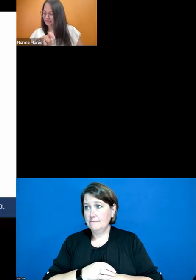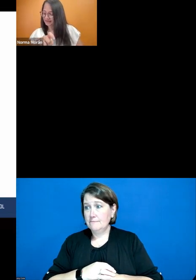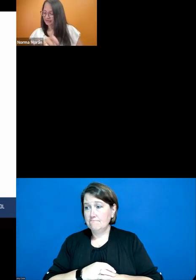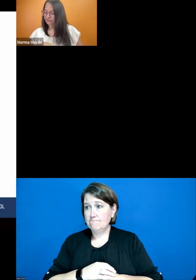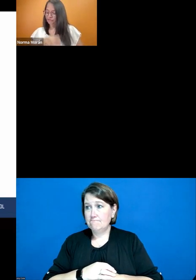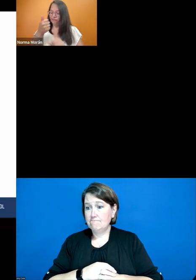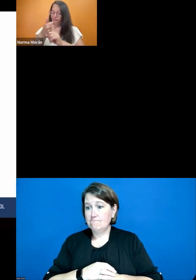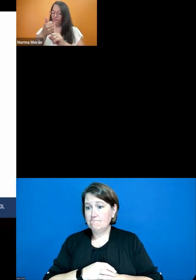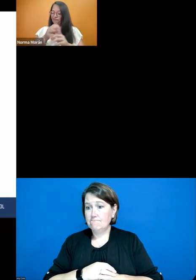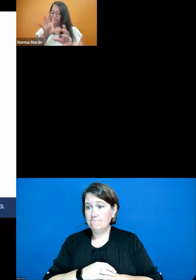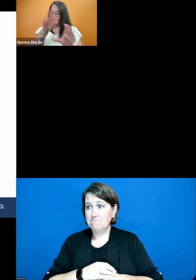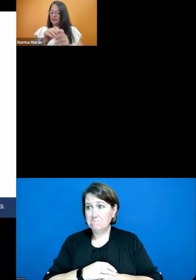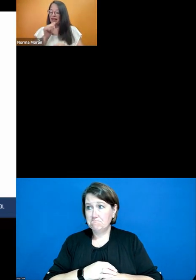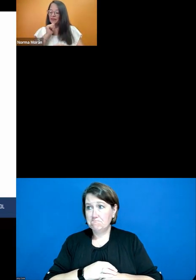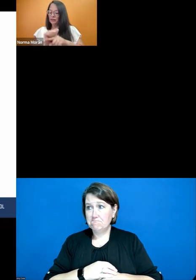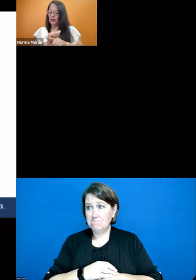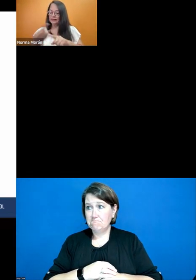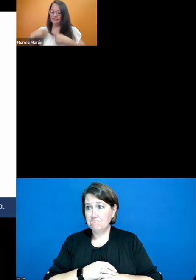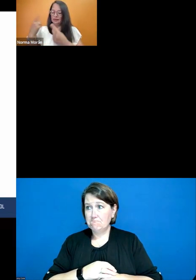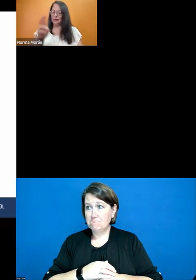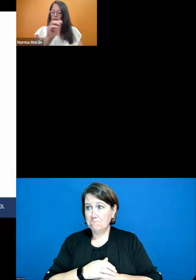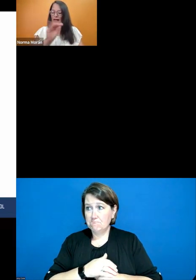And she's not looking at the interpreter.